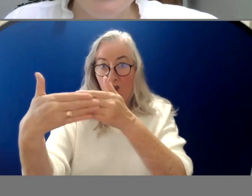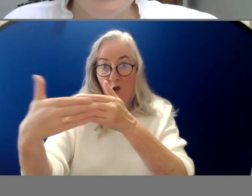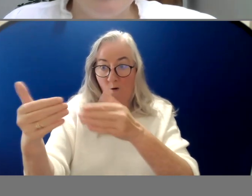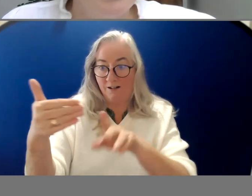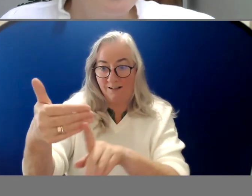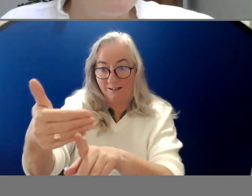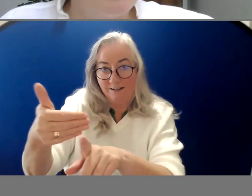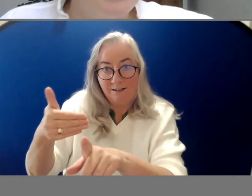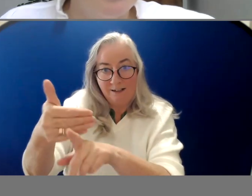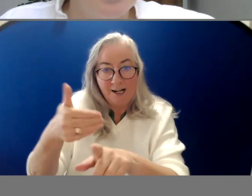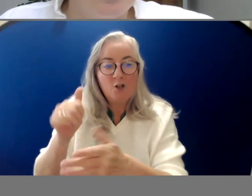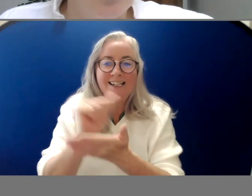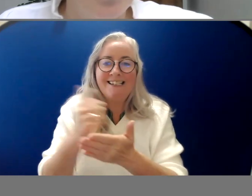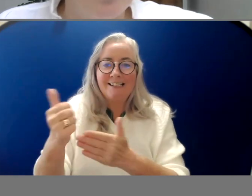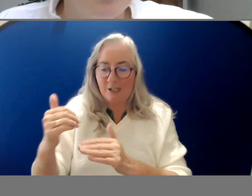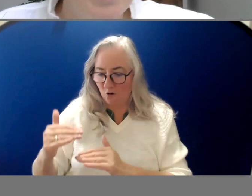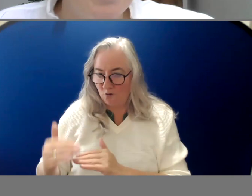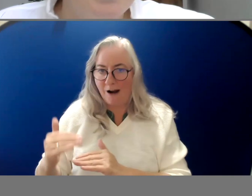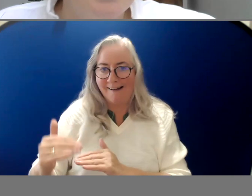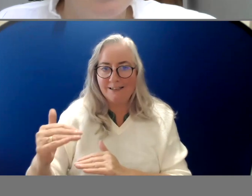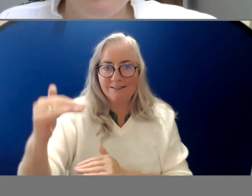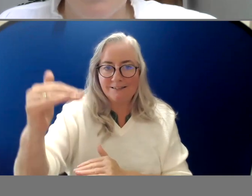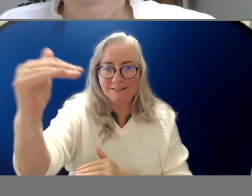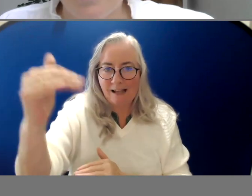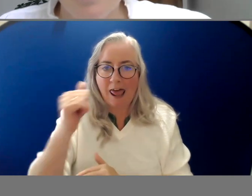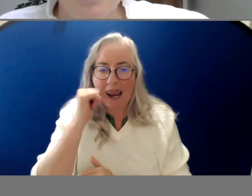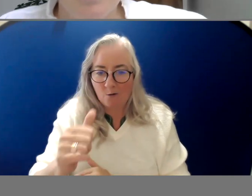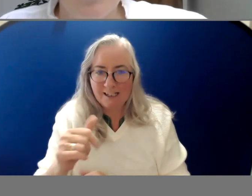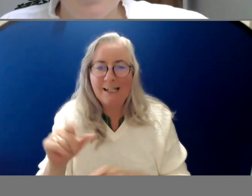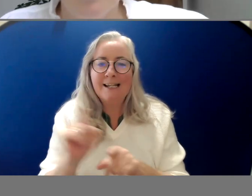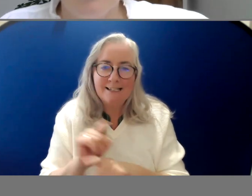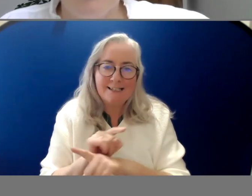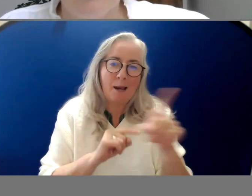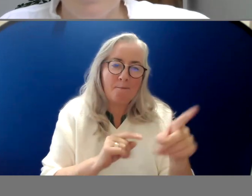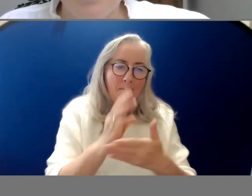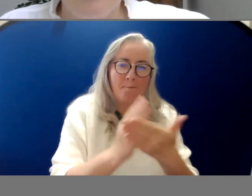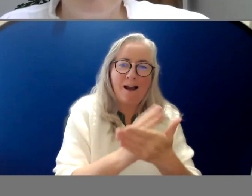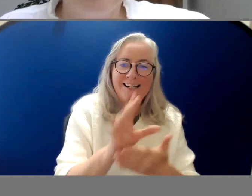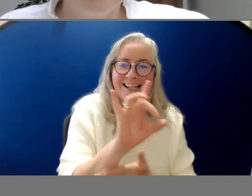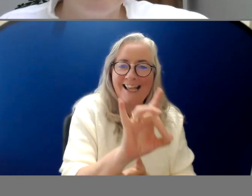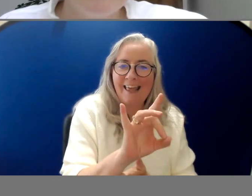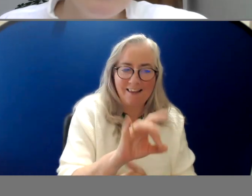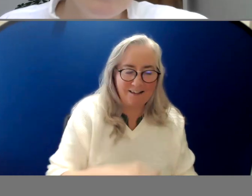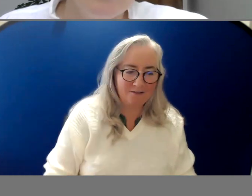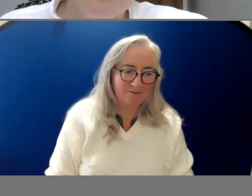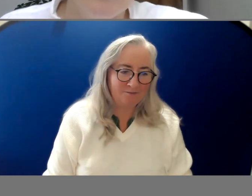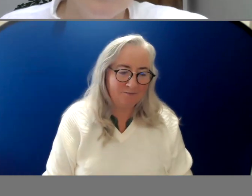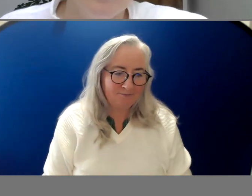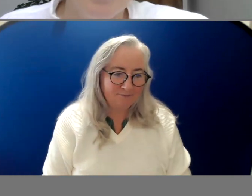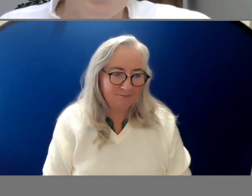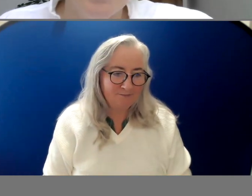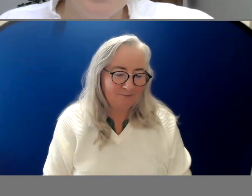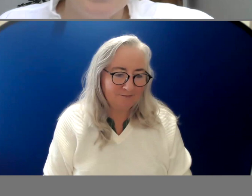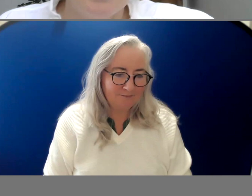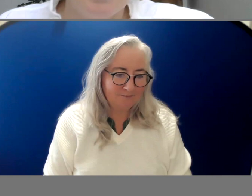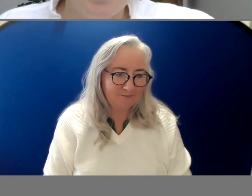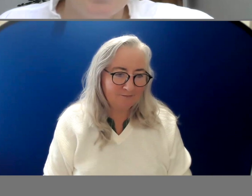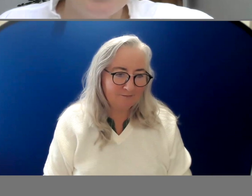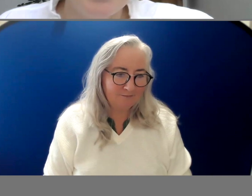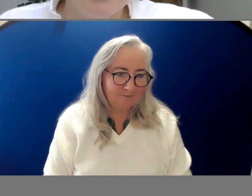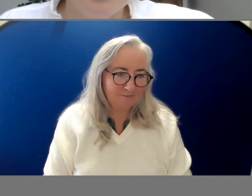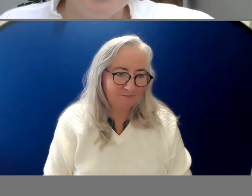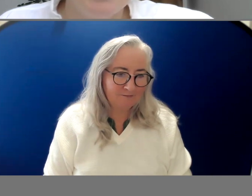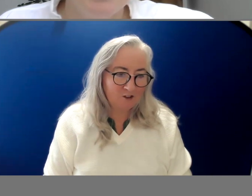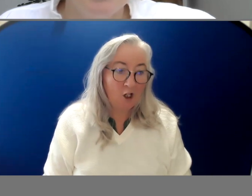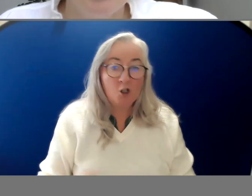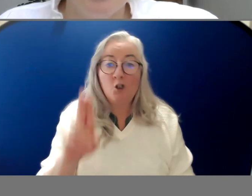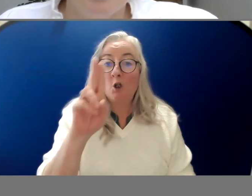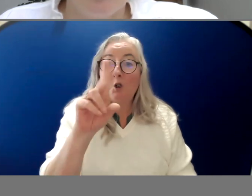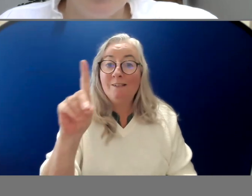16 risers permissible in one flight and that's the same as part K the 16 Riser piece in UD guidelines